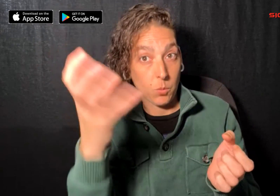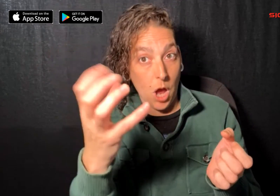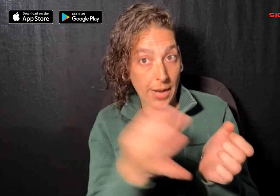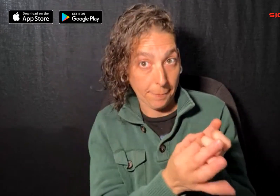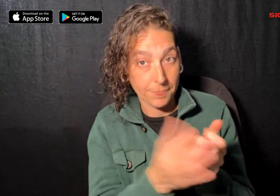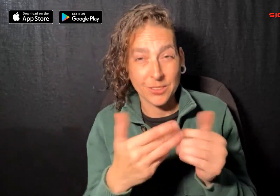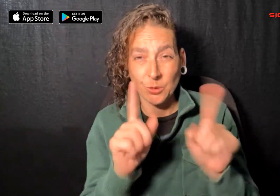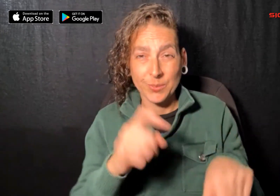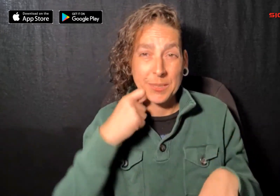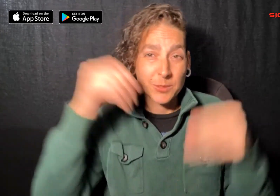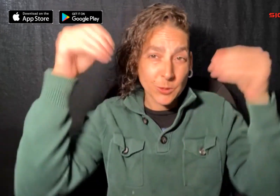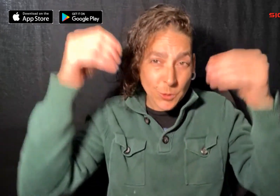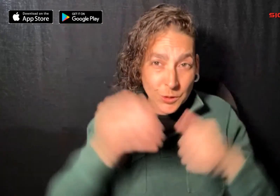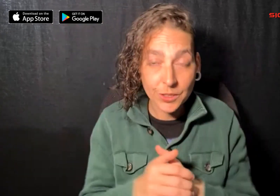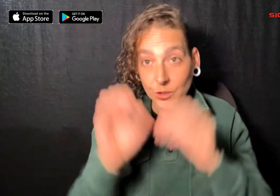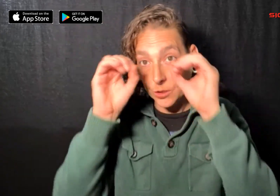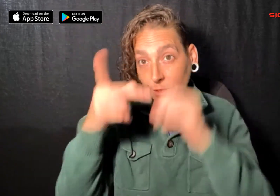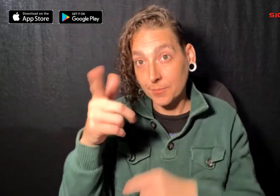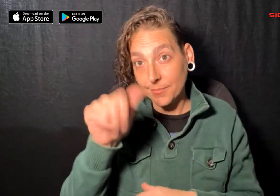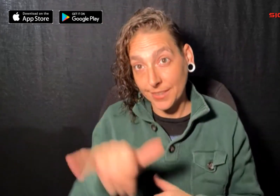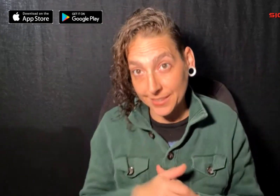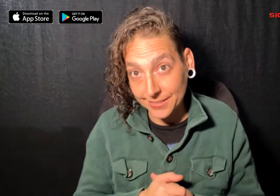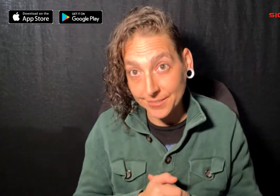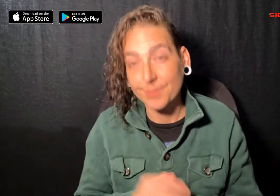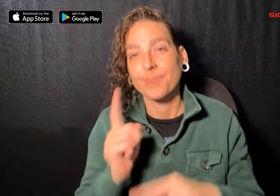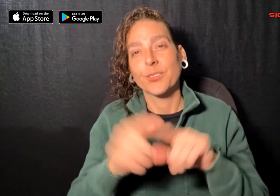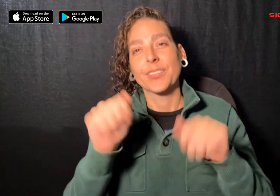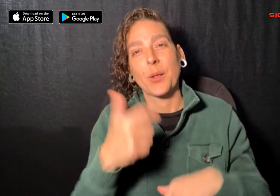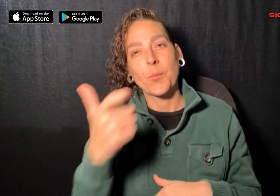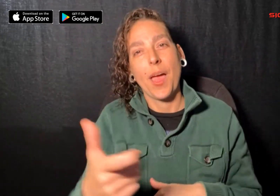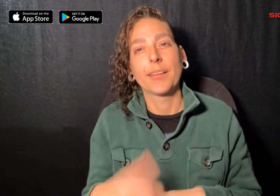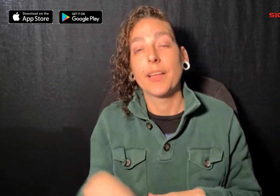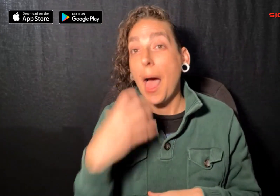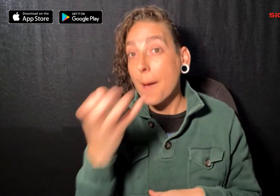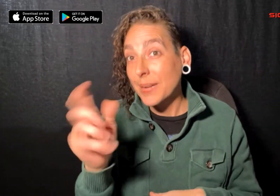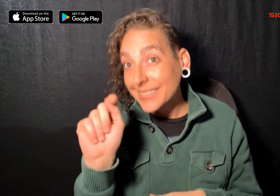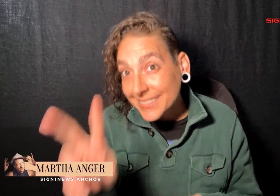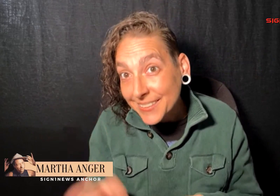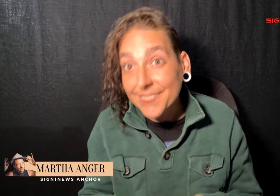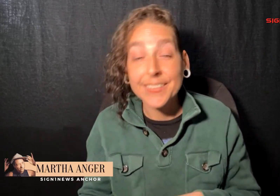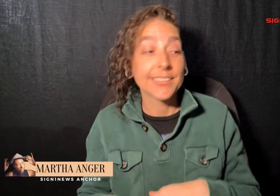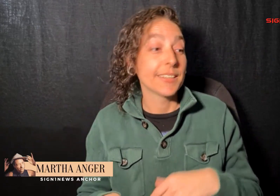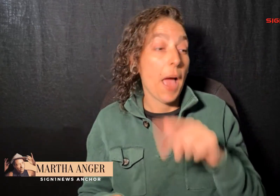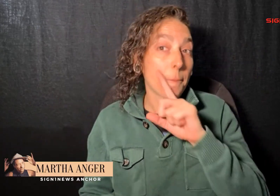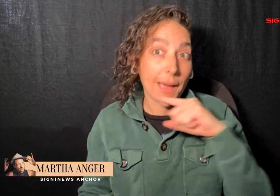or Google play store on your smart phone and you can also watch on Apple TV Amazon and Roku